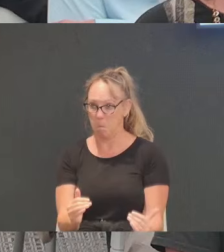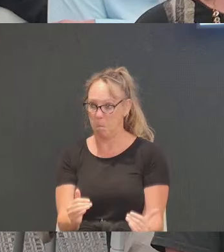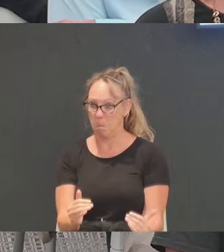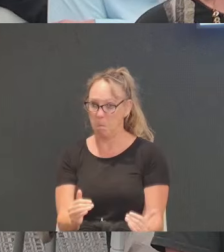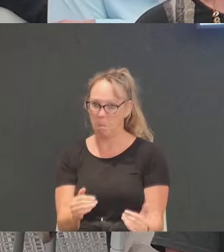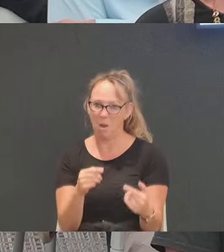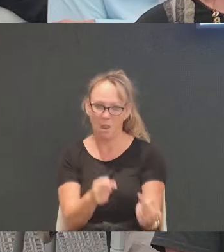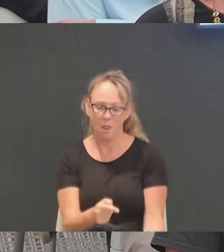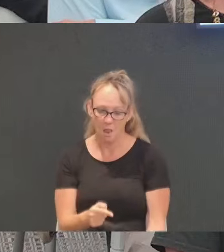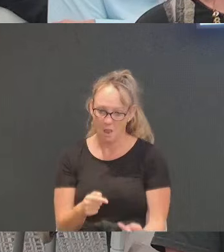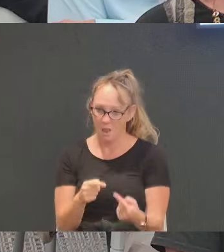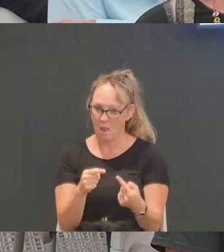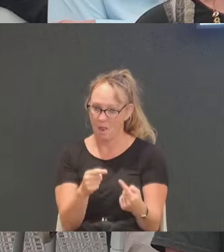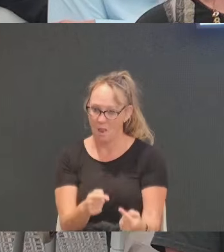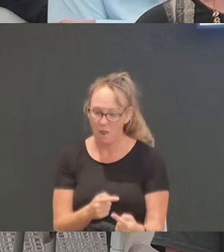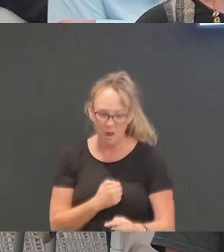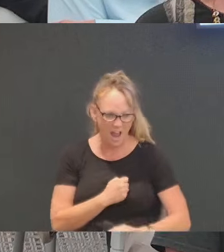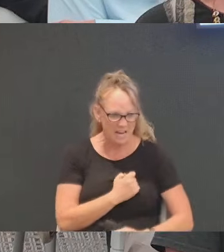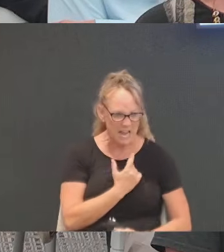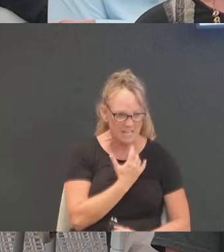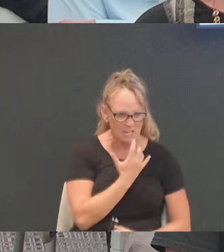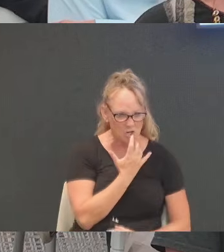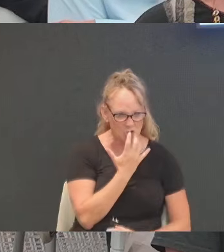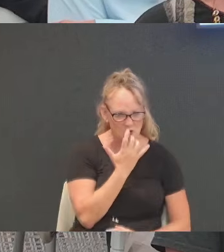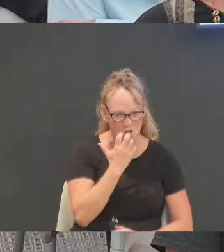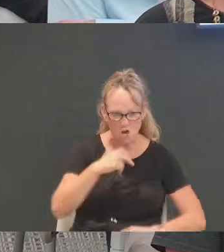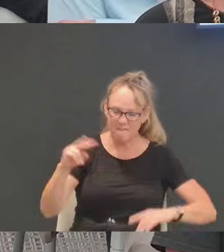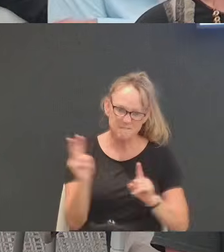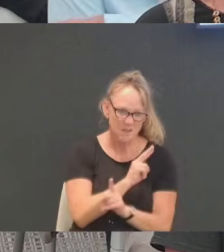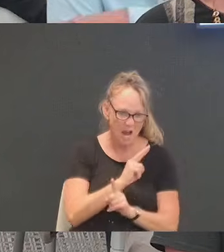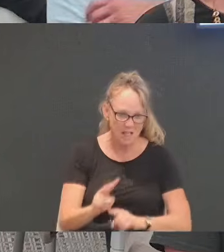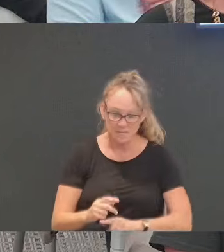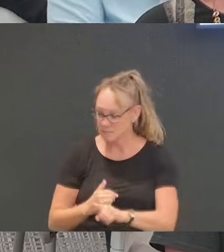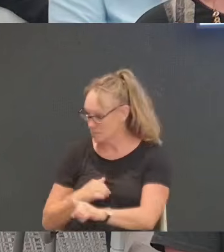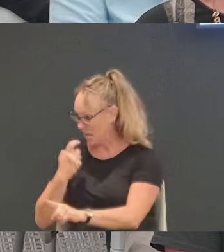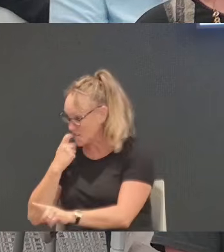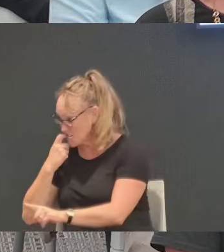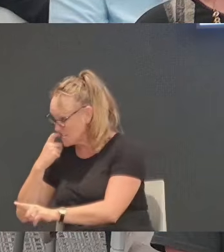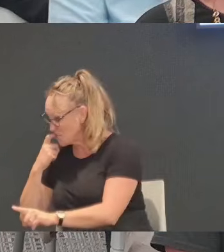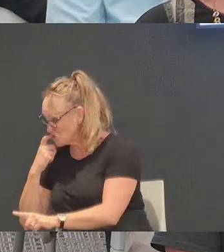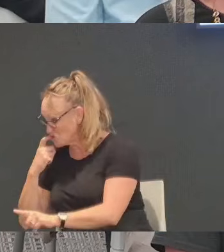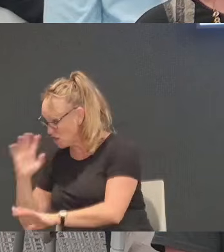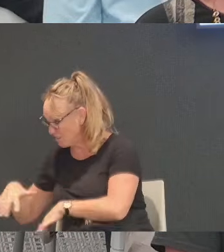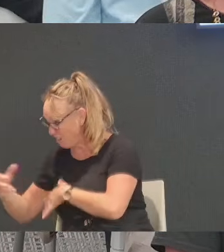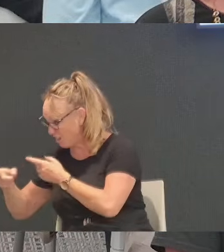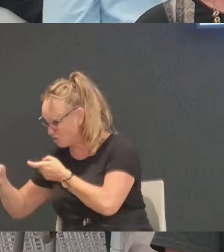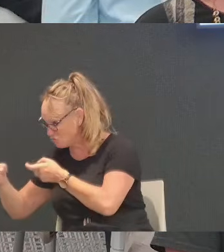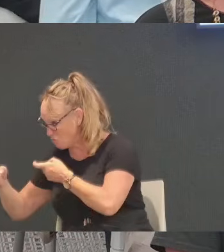turns into violence, times when addiction takes priority over parenting, or families simply do